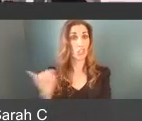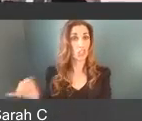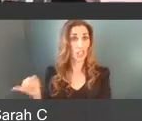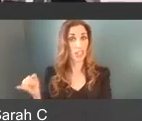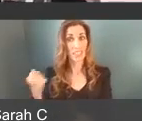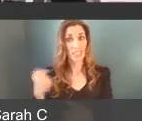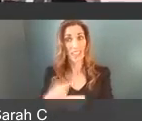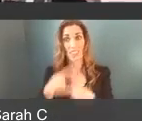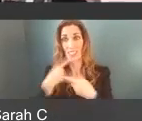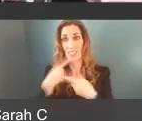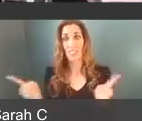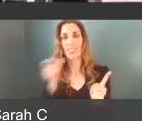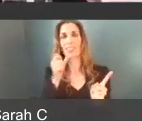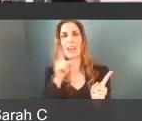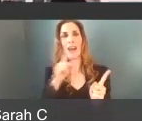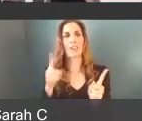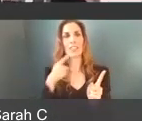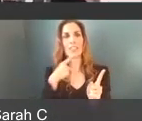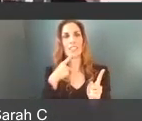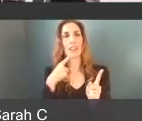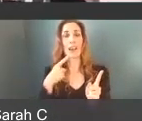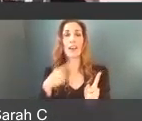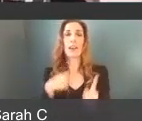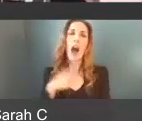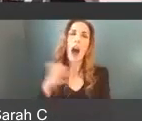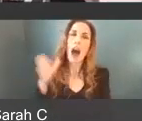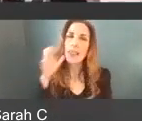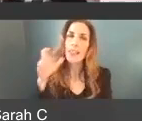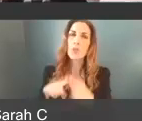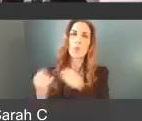decision being made because they had listened to the counties, it was more because the feds changed